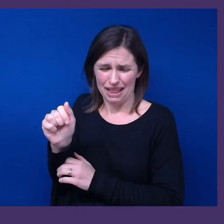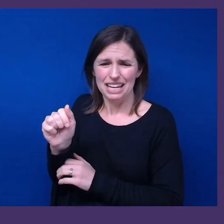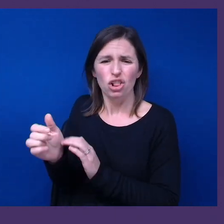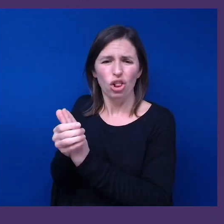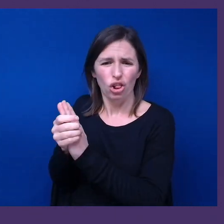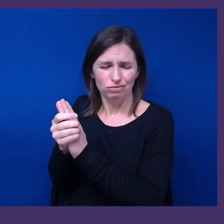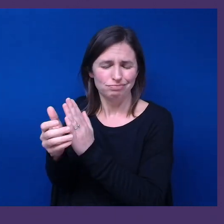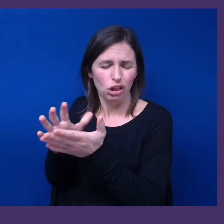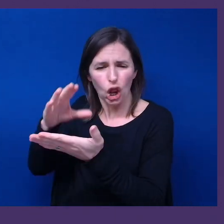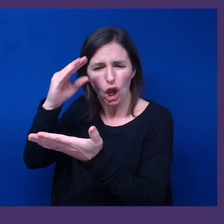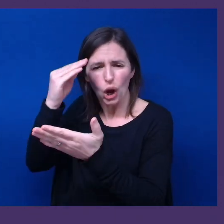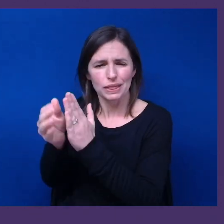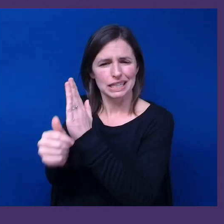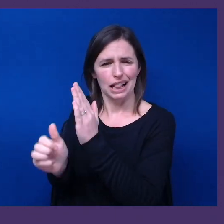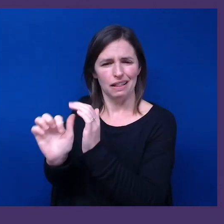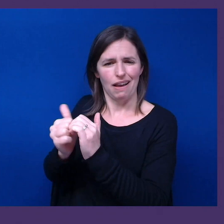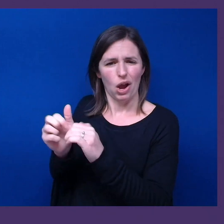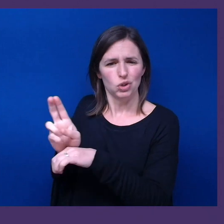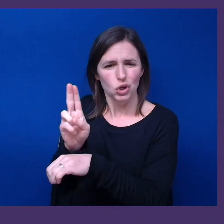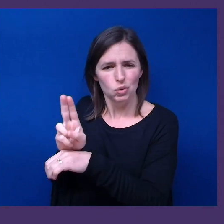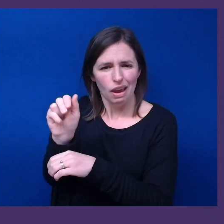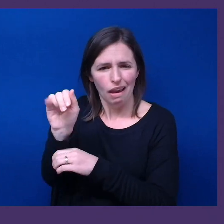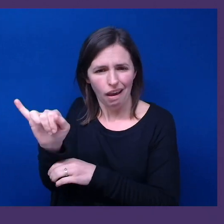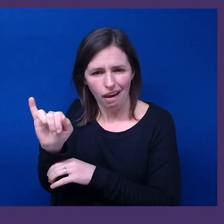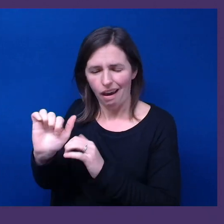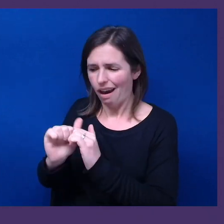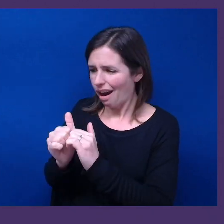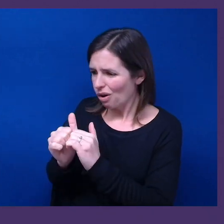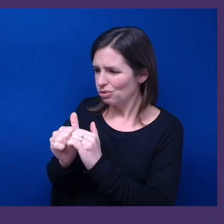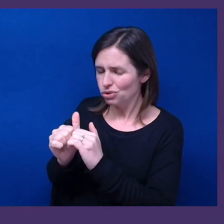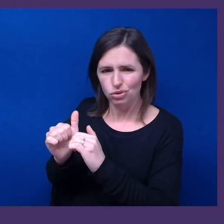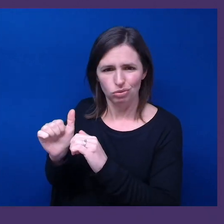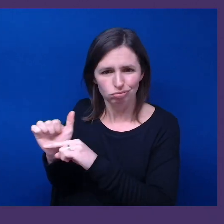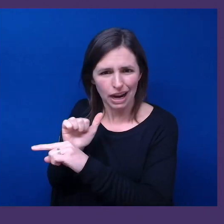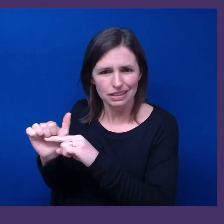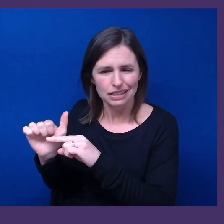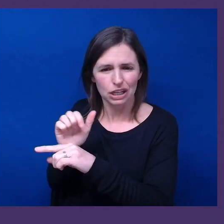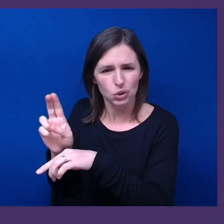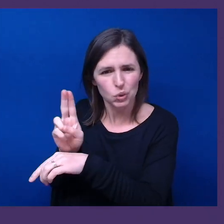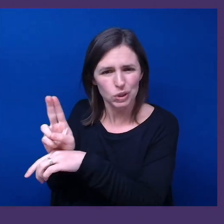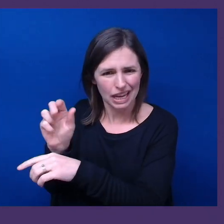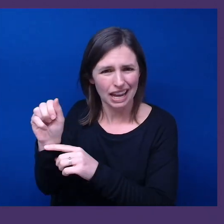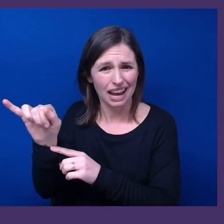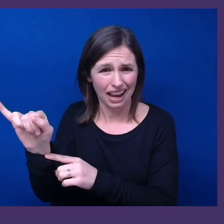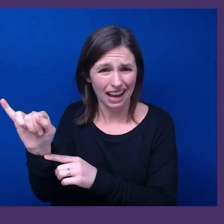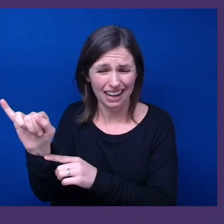security, and future relevance. And AI presents an incredible opportunity to get ahead